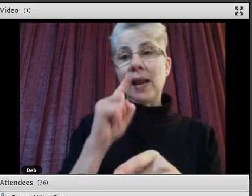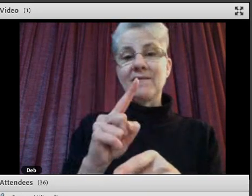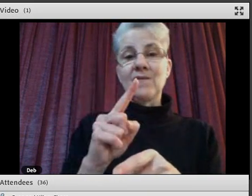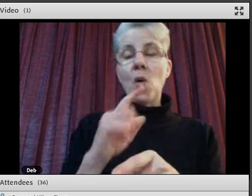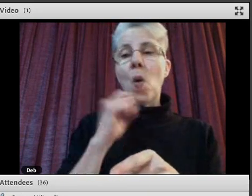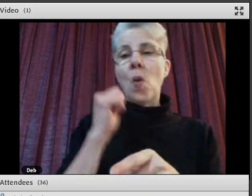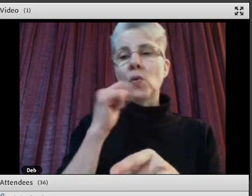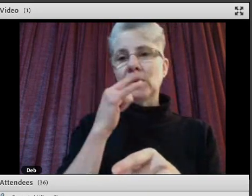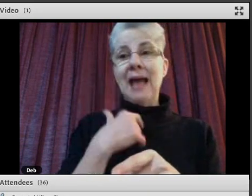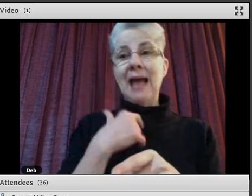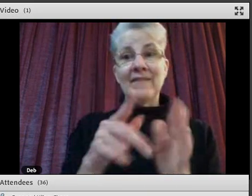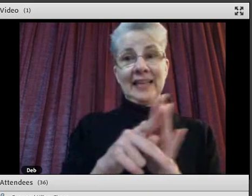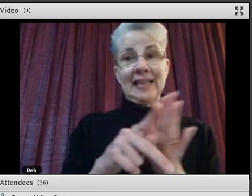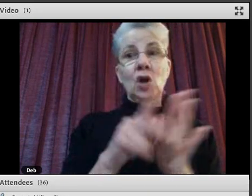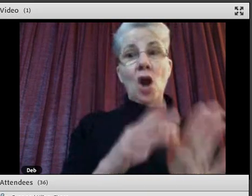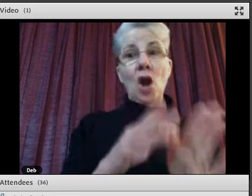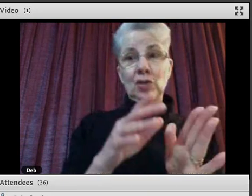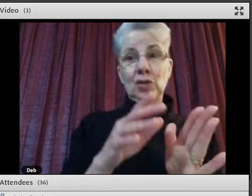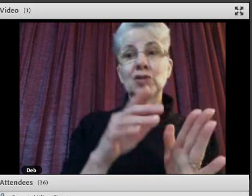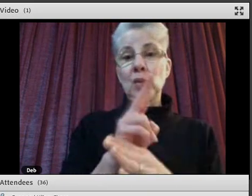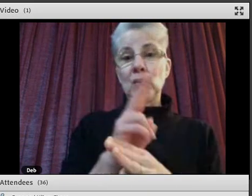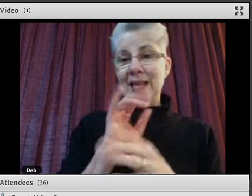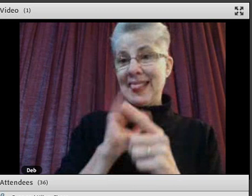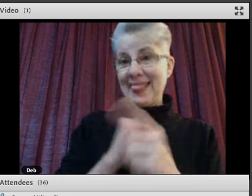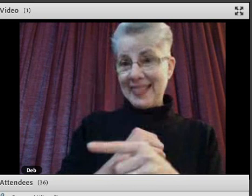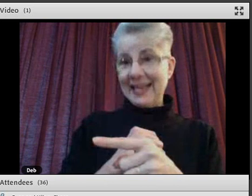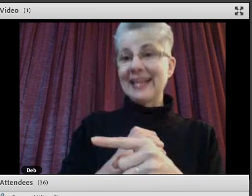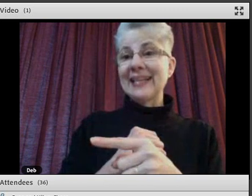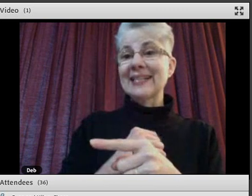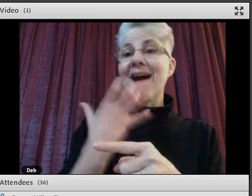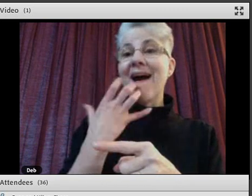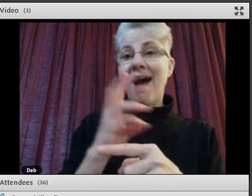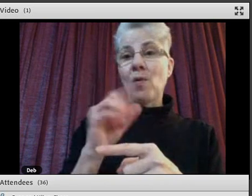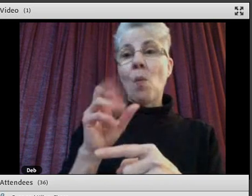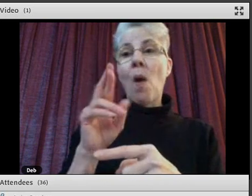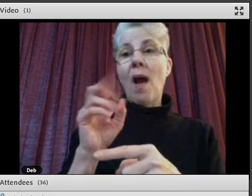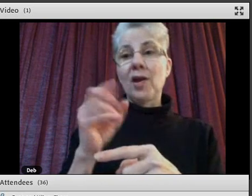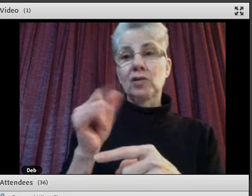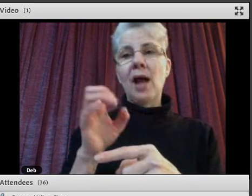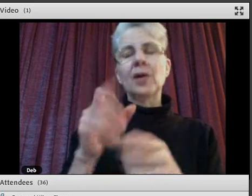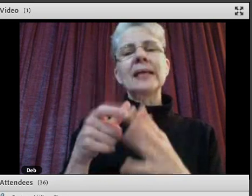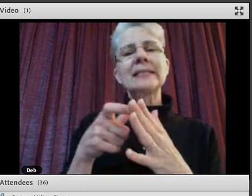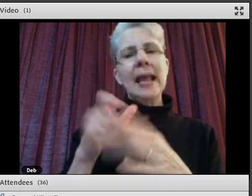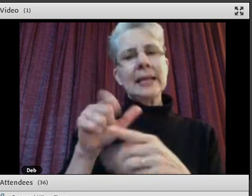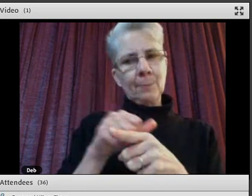I have Kindergarteners regularly using this hot wire cutter. And it does take a bit of practice.